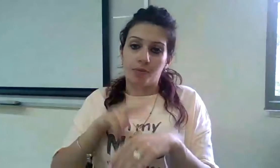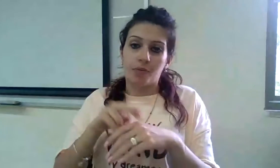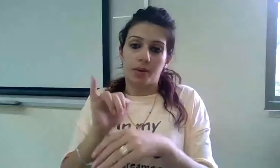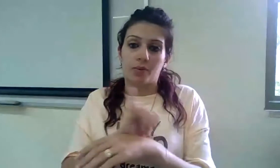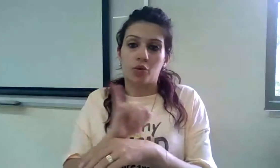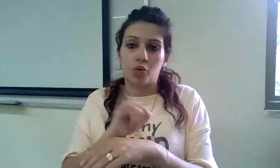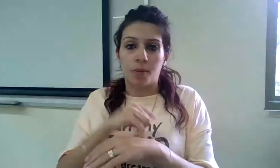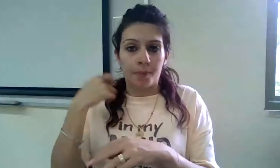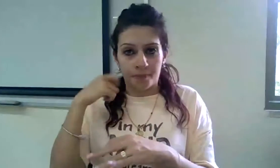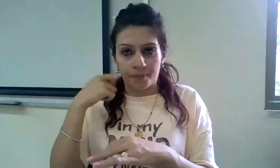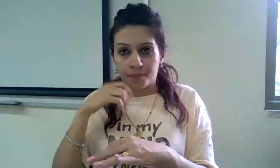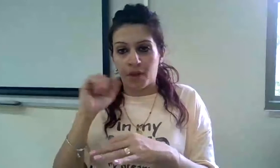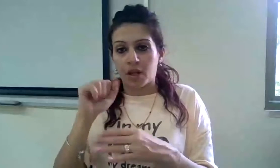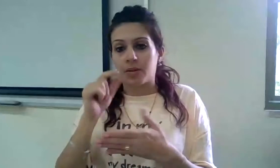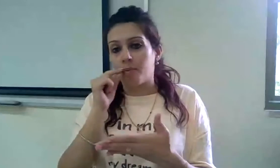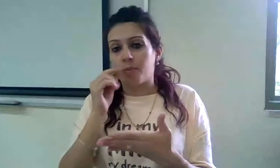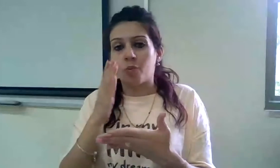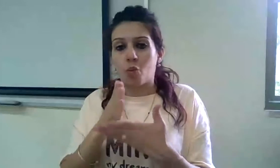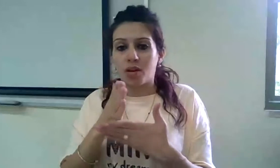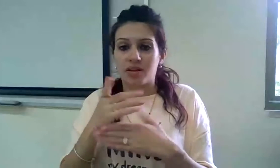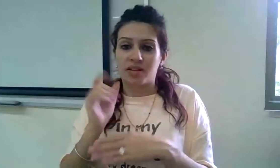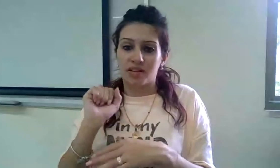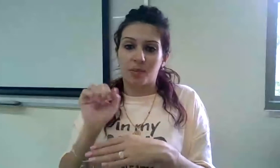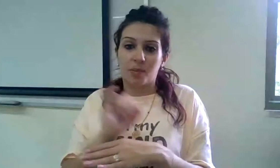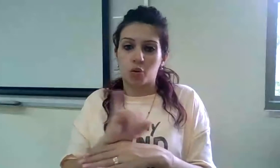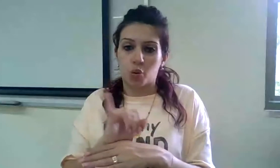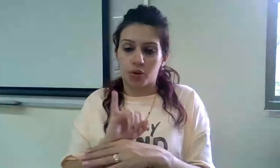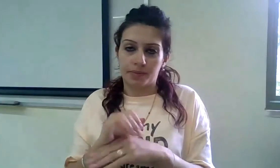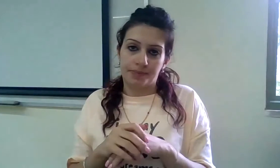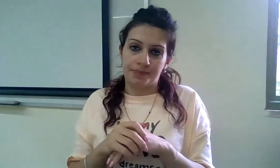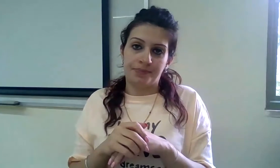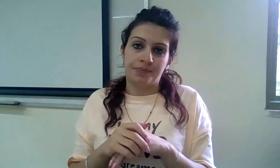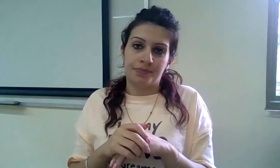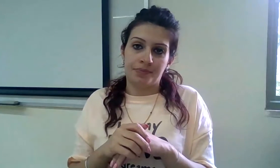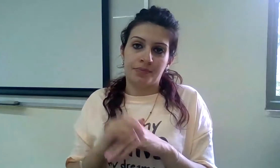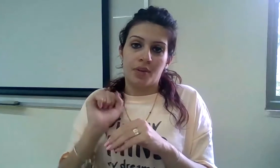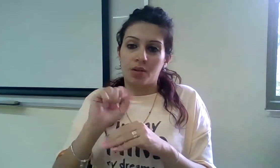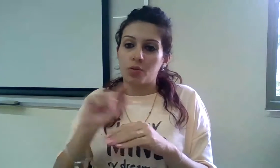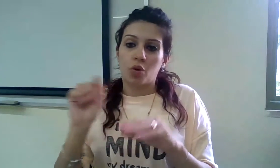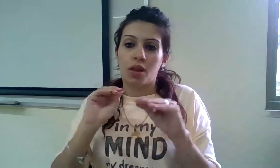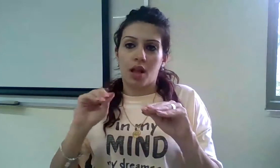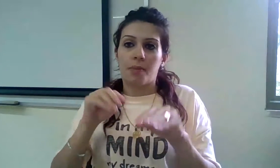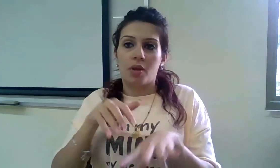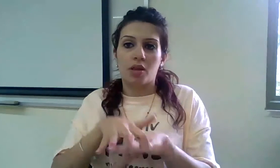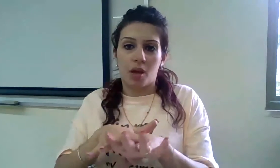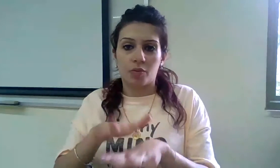Promise Project, Promoting Quality in Inclusive Education in Jordan.